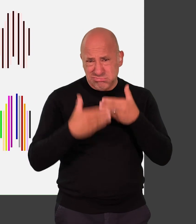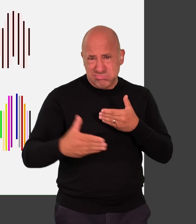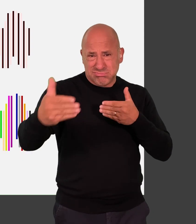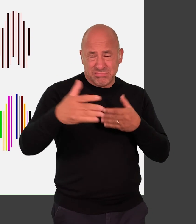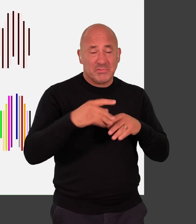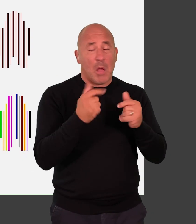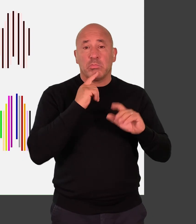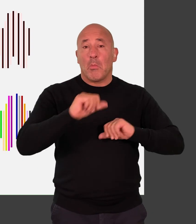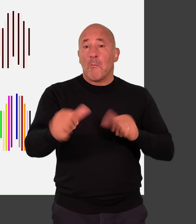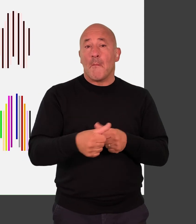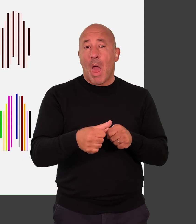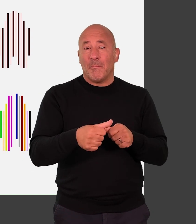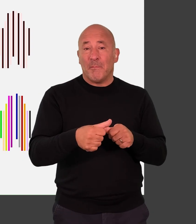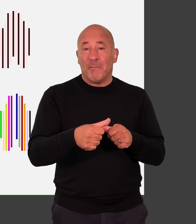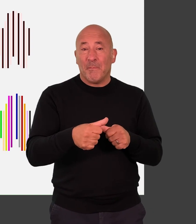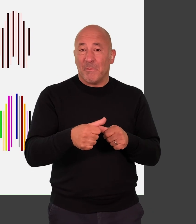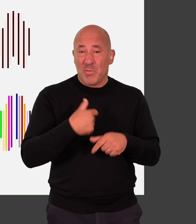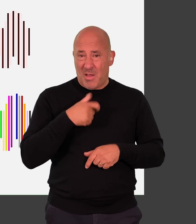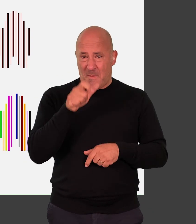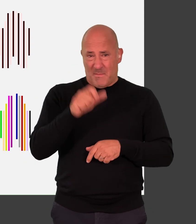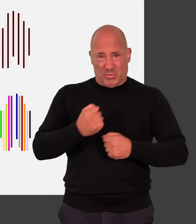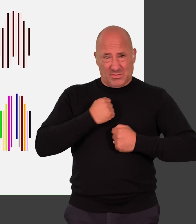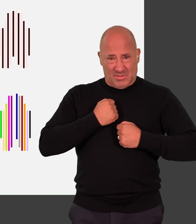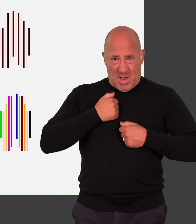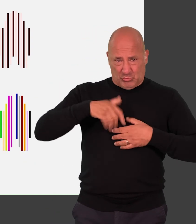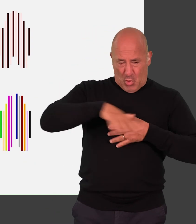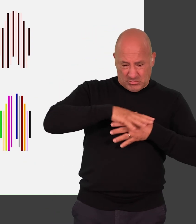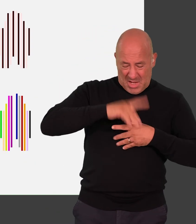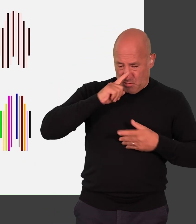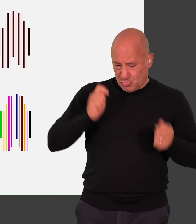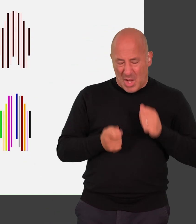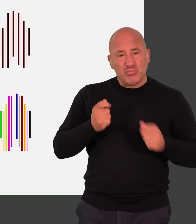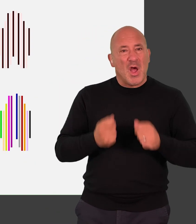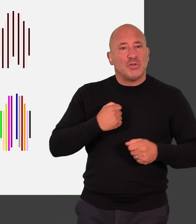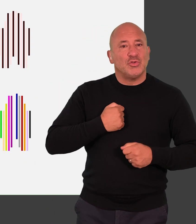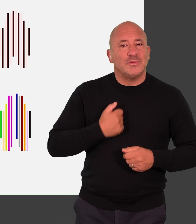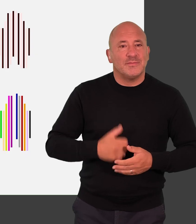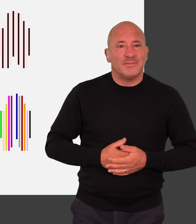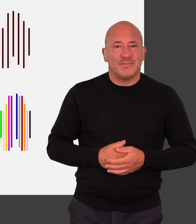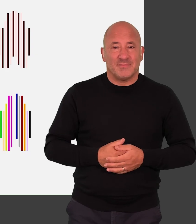others may be temporary as the person and their circumstances can change.